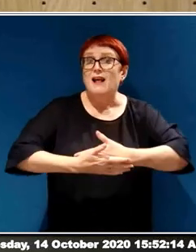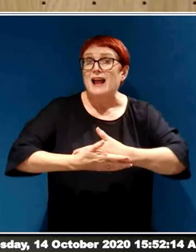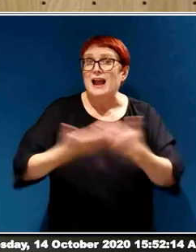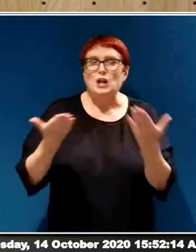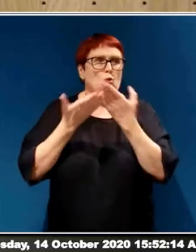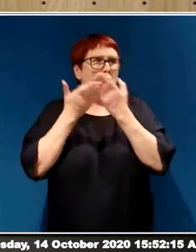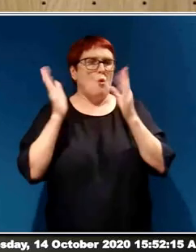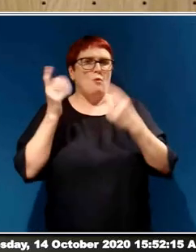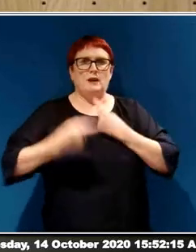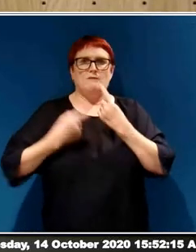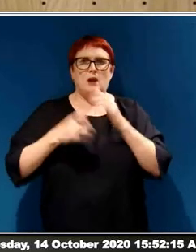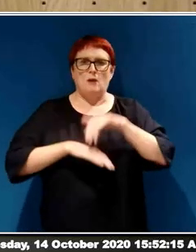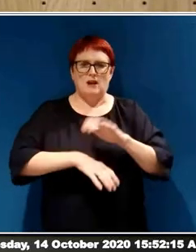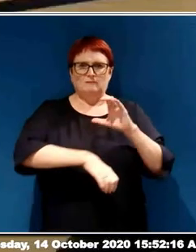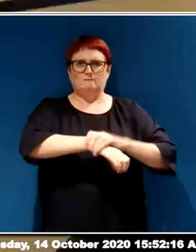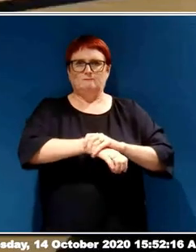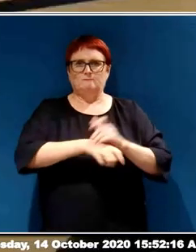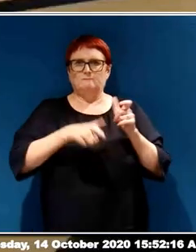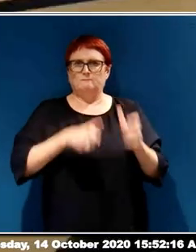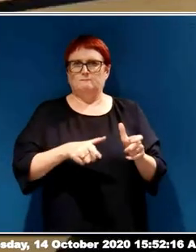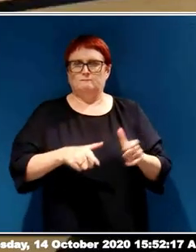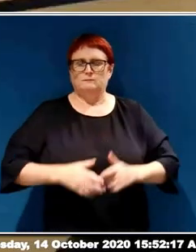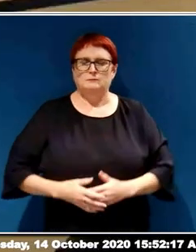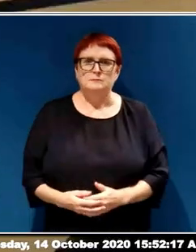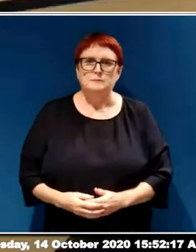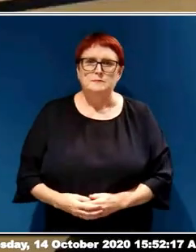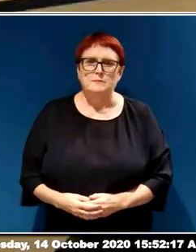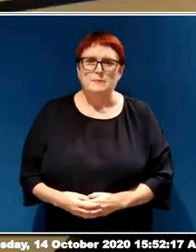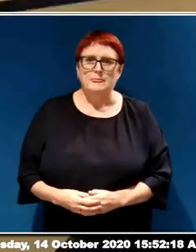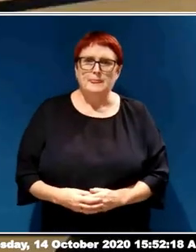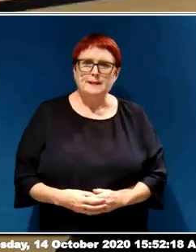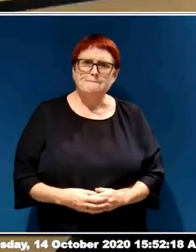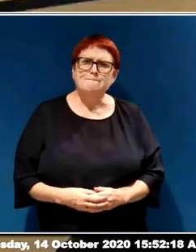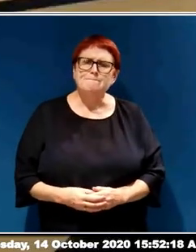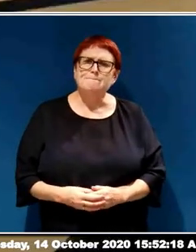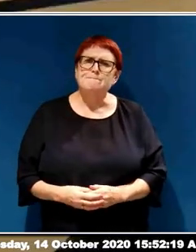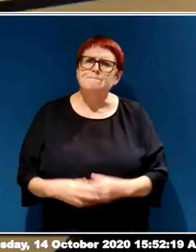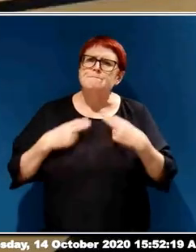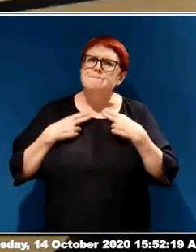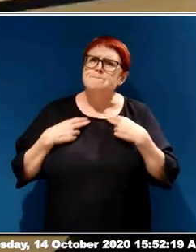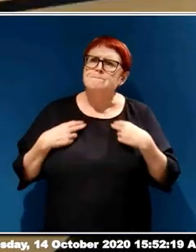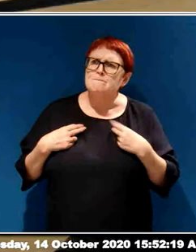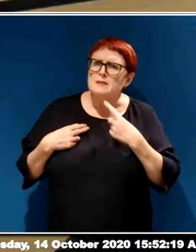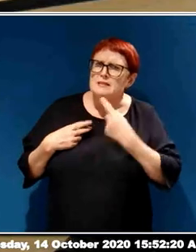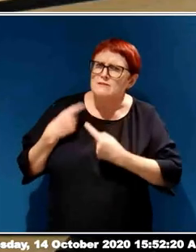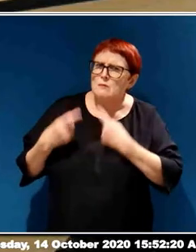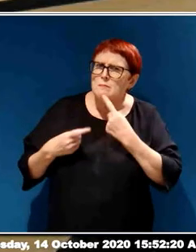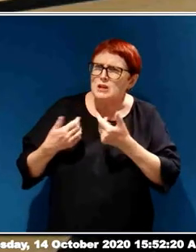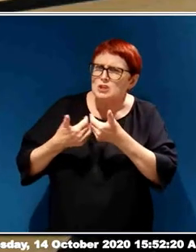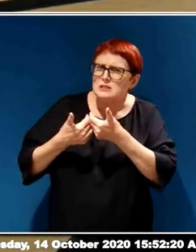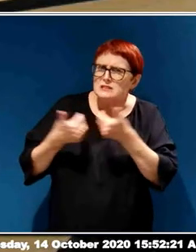Can I just ask you, is that data disaggregated for First Nations people? No.